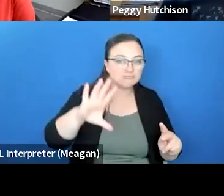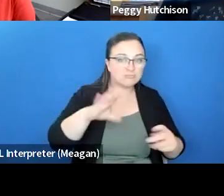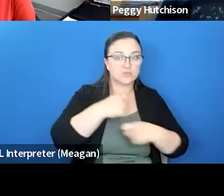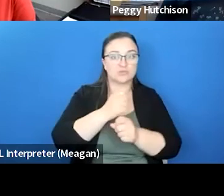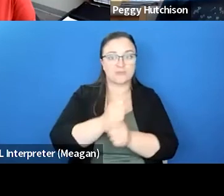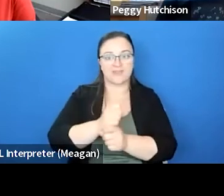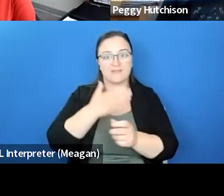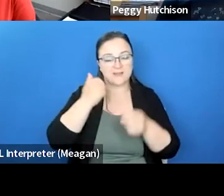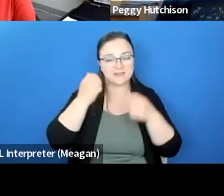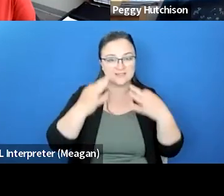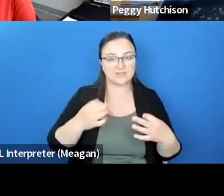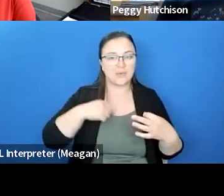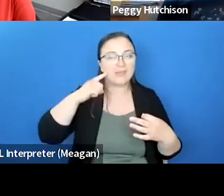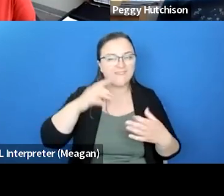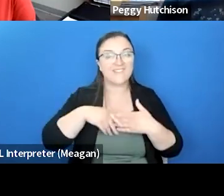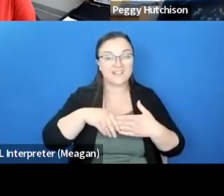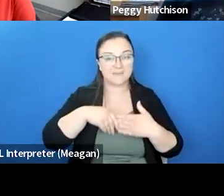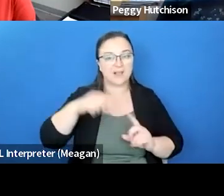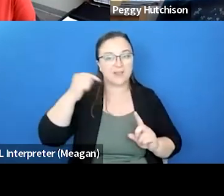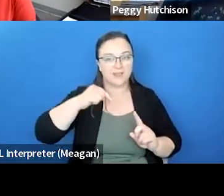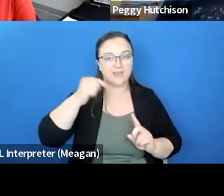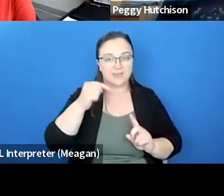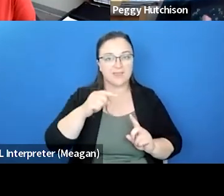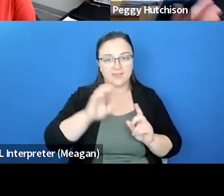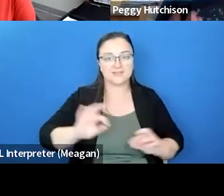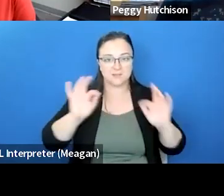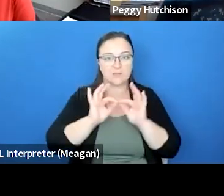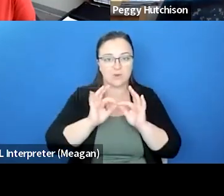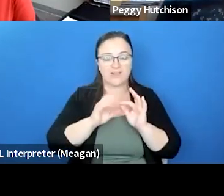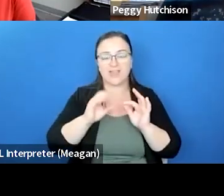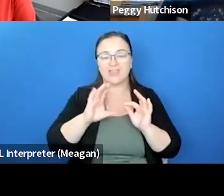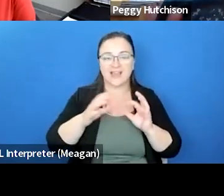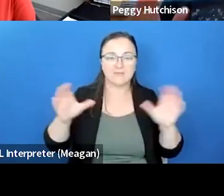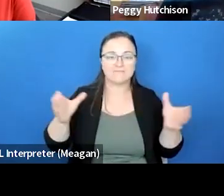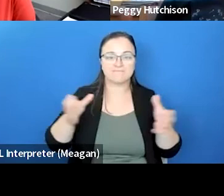So that I think the flexibility is really important and kind of this collective understanding of we have